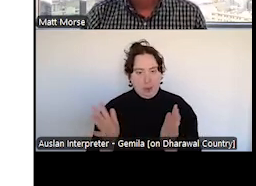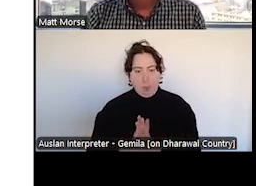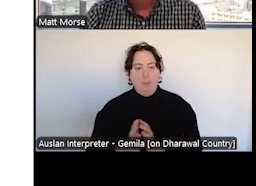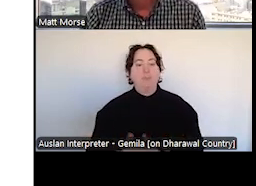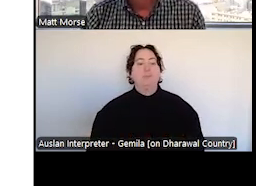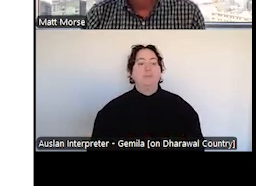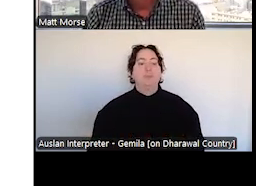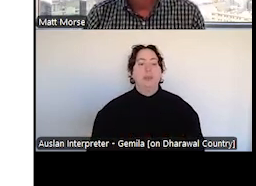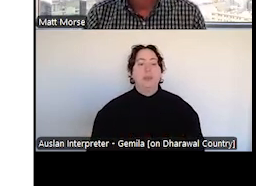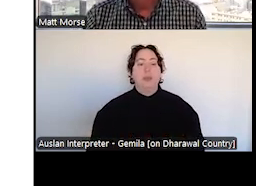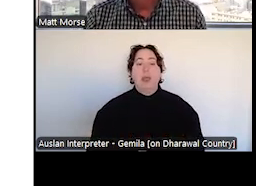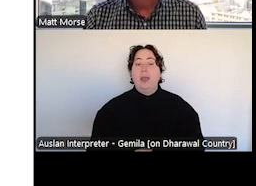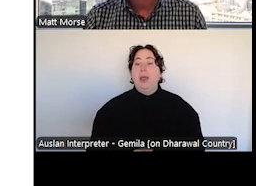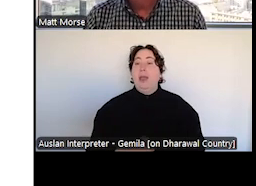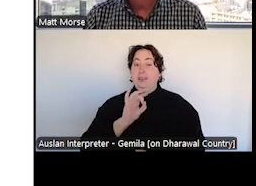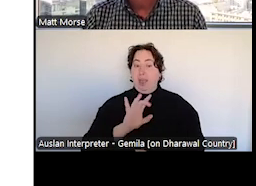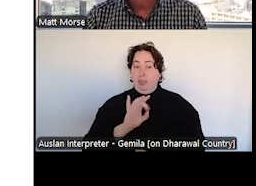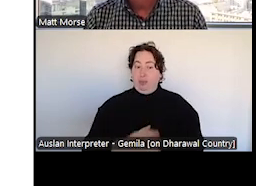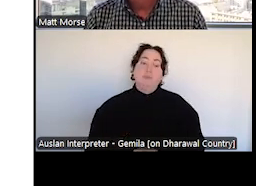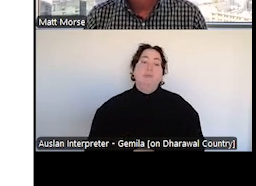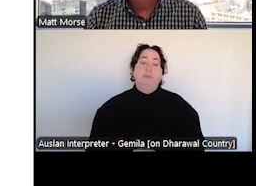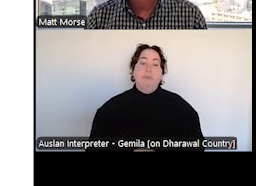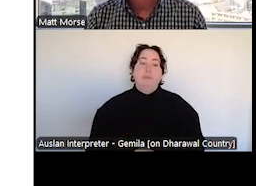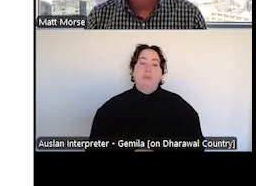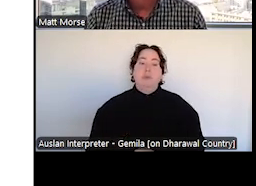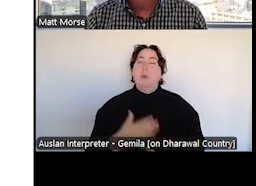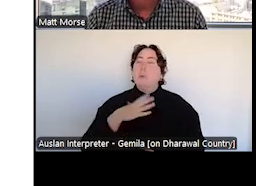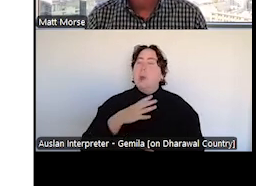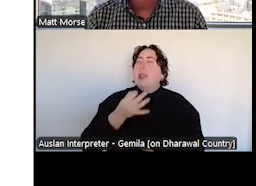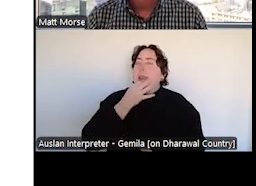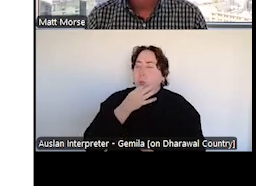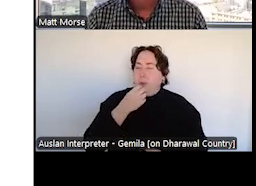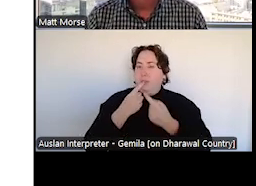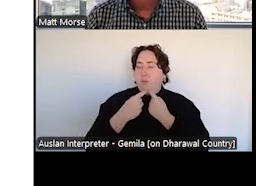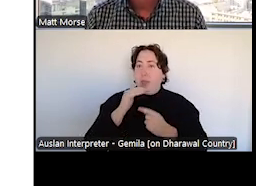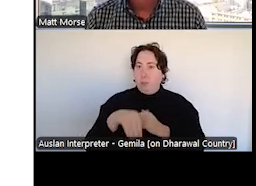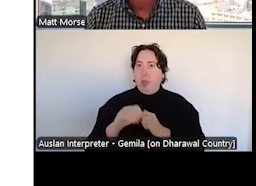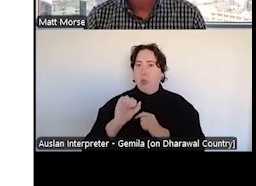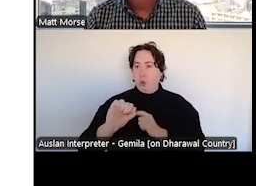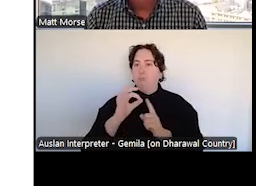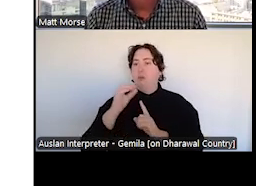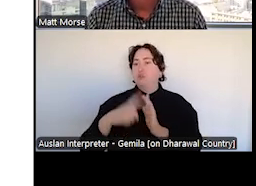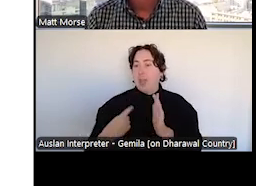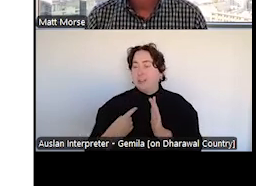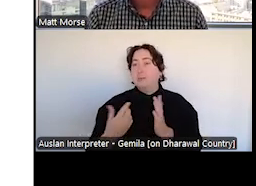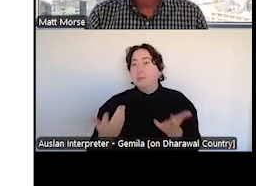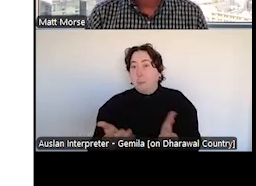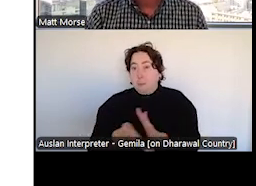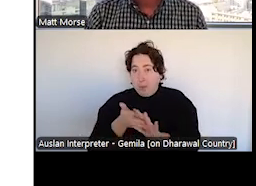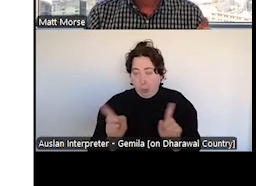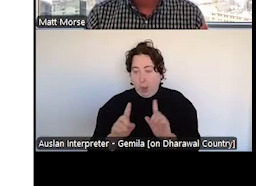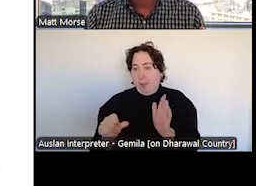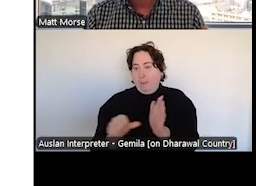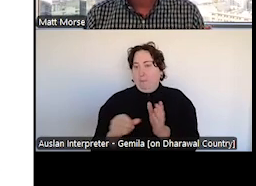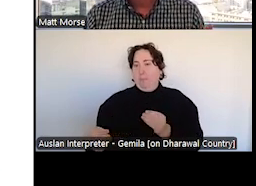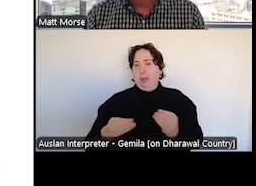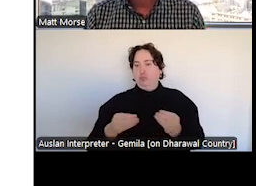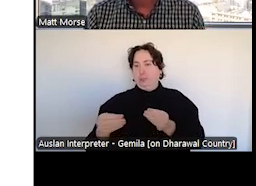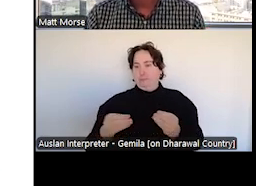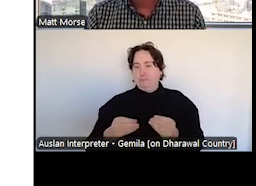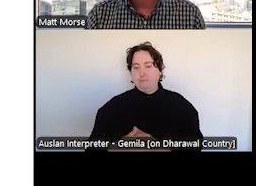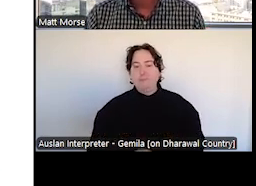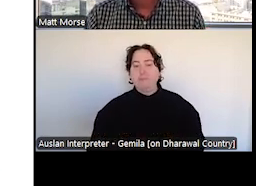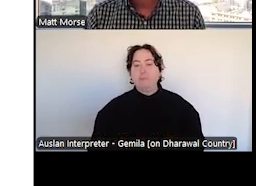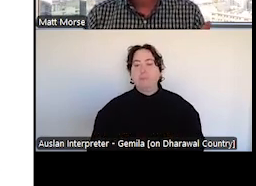And then we like to know some detail about your project. That is a budget. If you are successful,